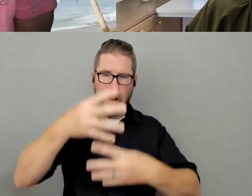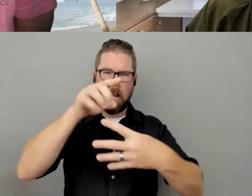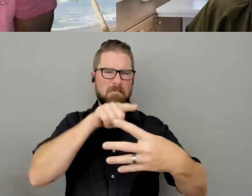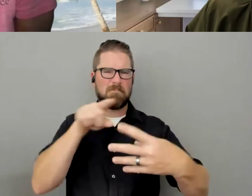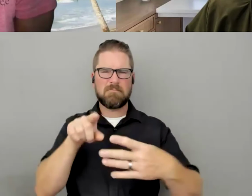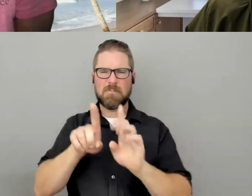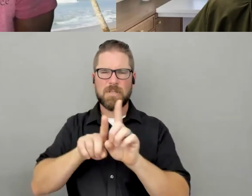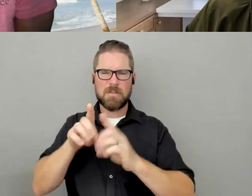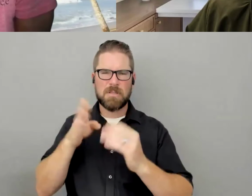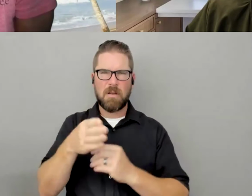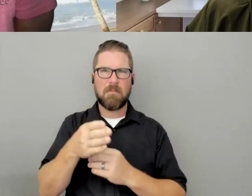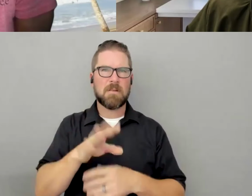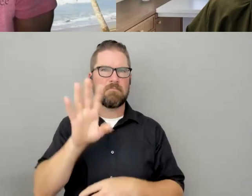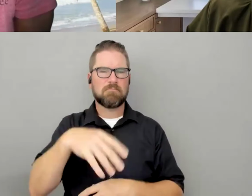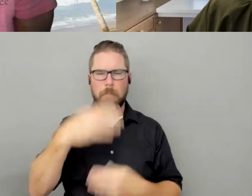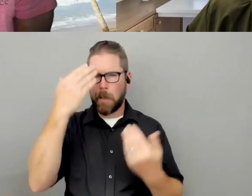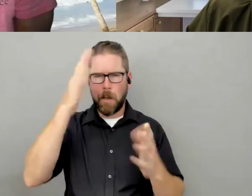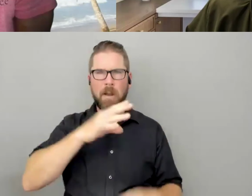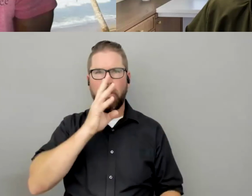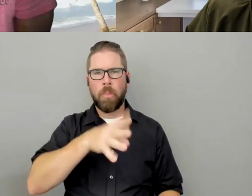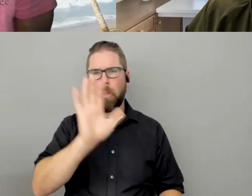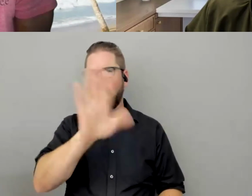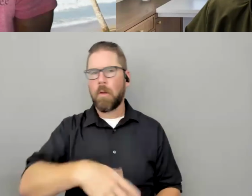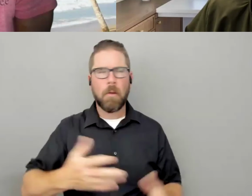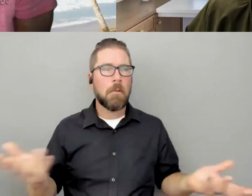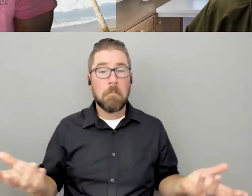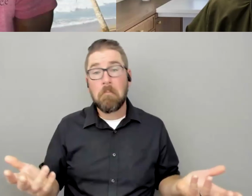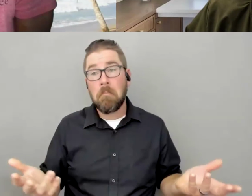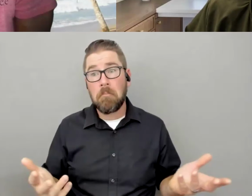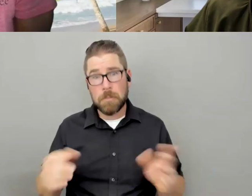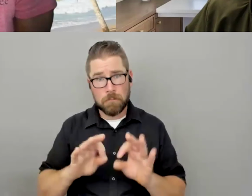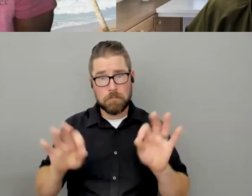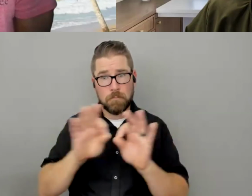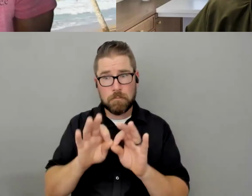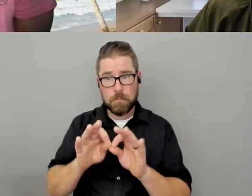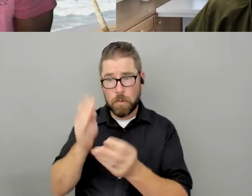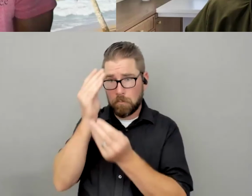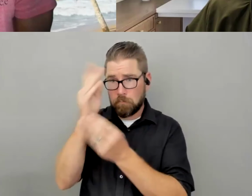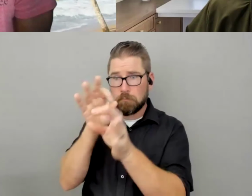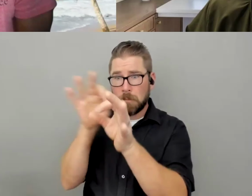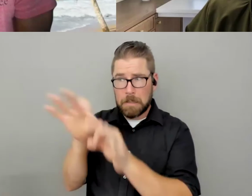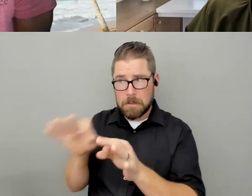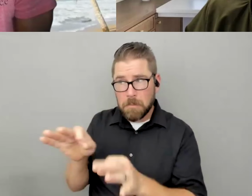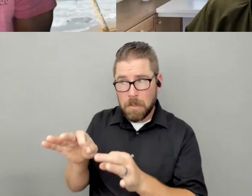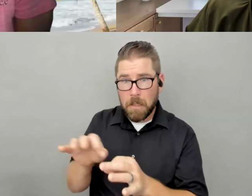So that's something to educate our students about. Hey, this is what this is. So don't be afraid of it.